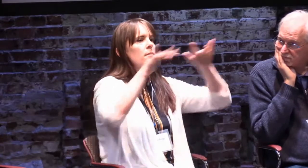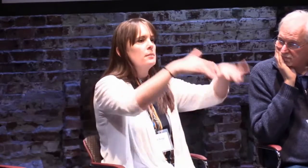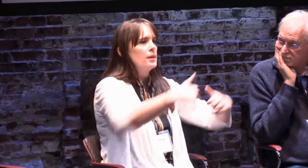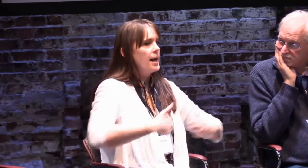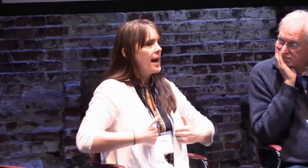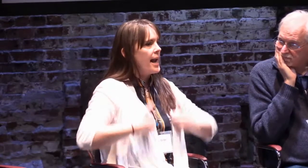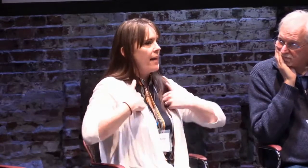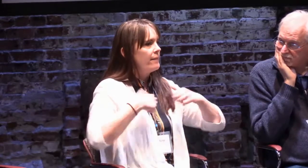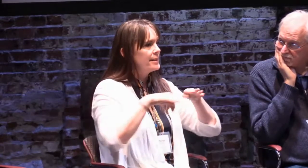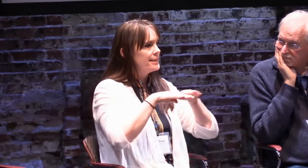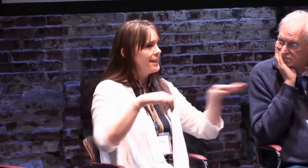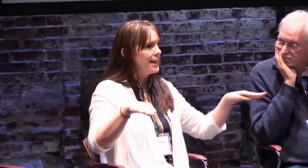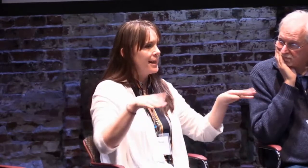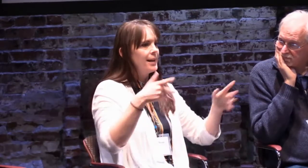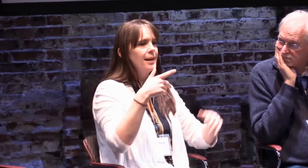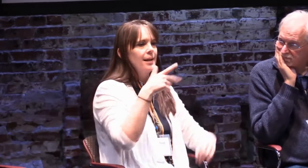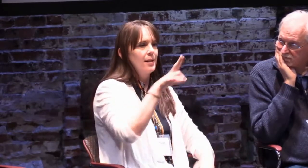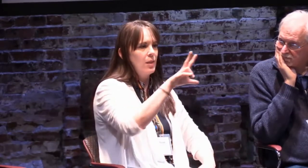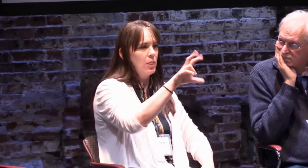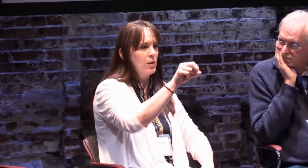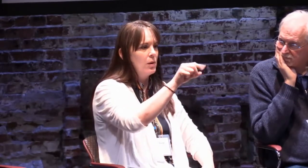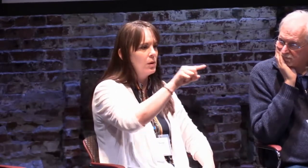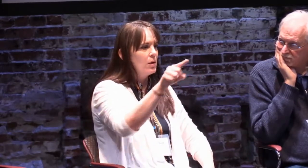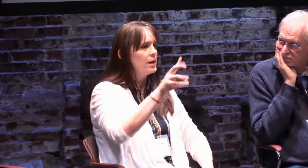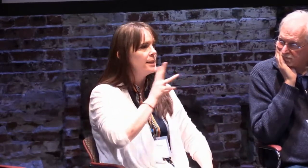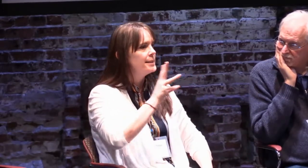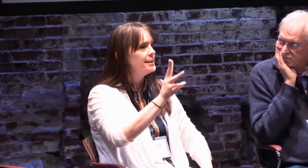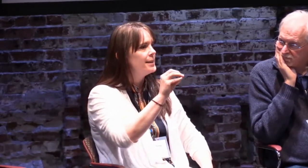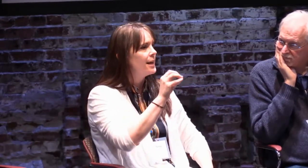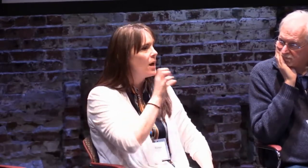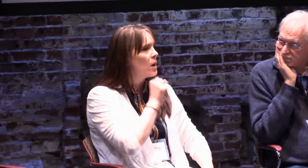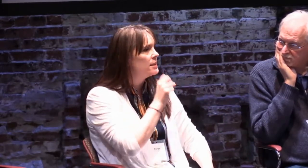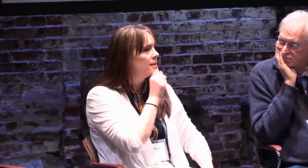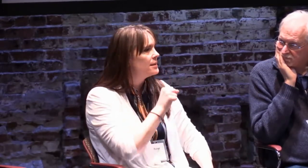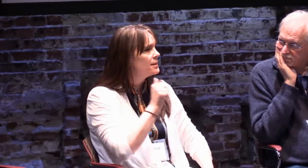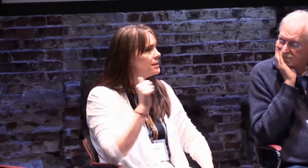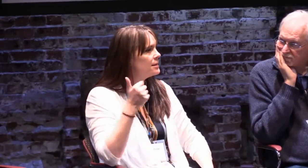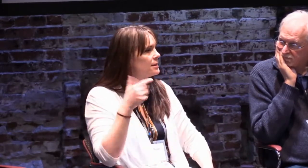the high percent of individuals who go to live theater,